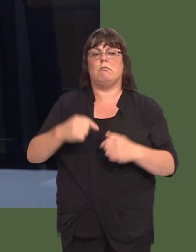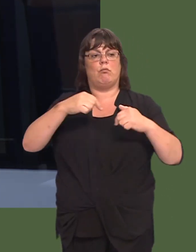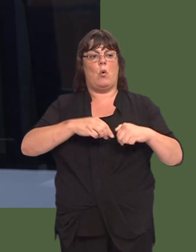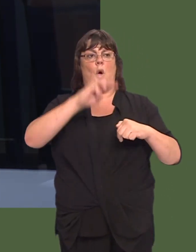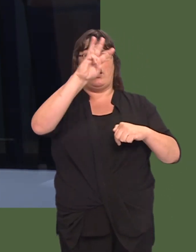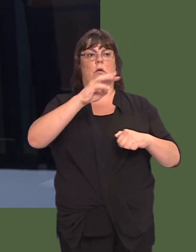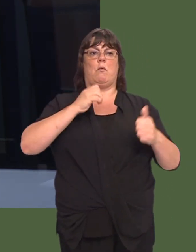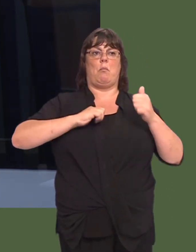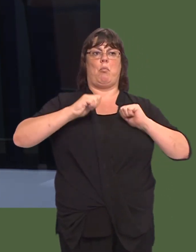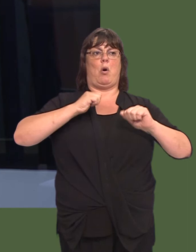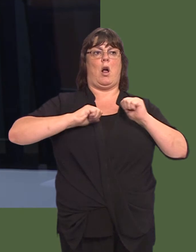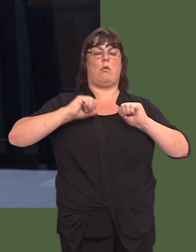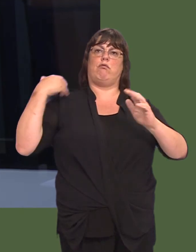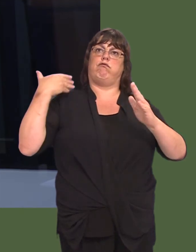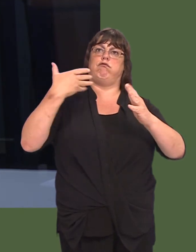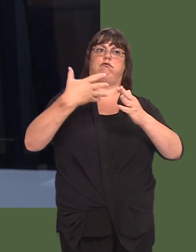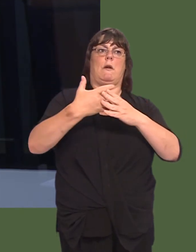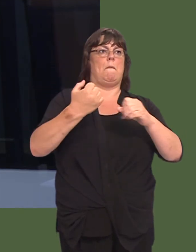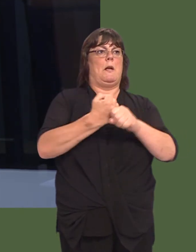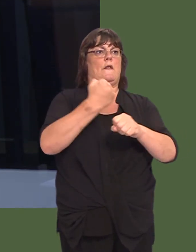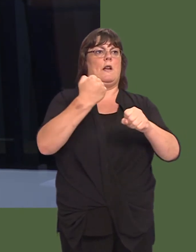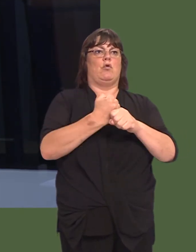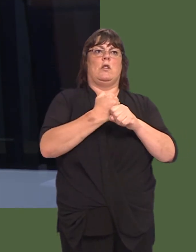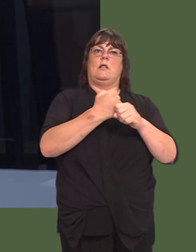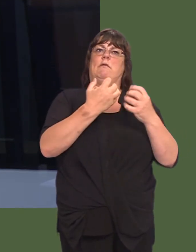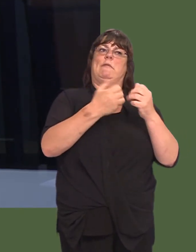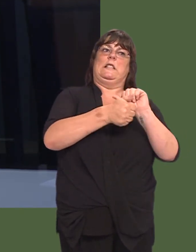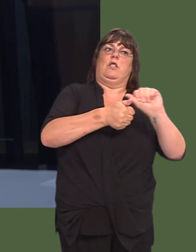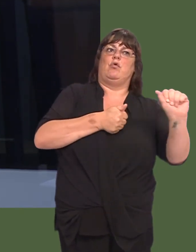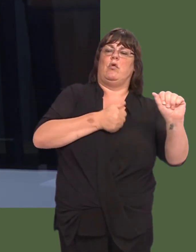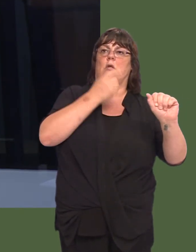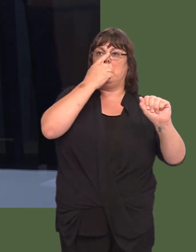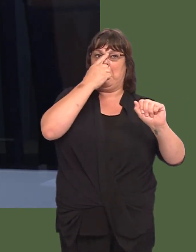As a country here in Wales with a proud industrial and manufacturing past, itís sad that the